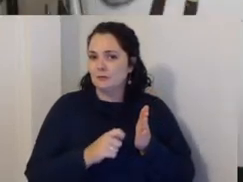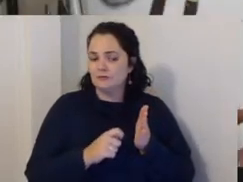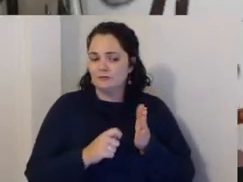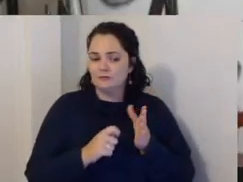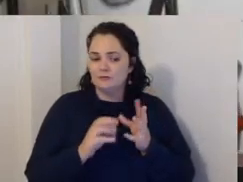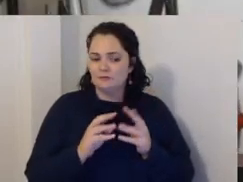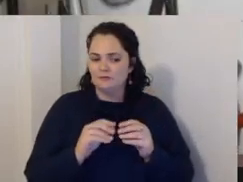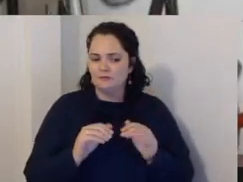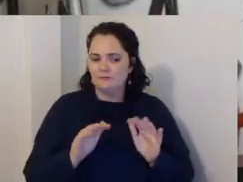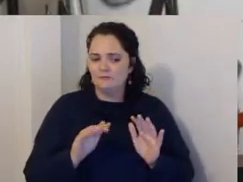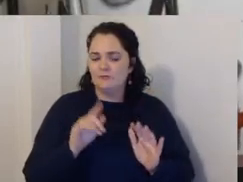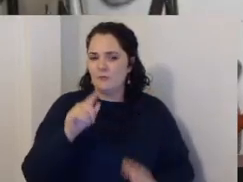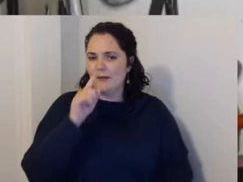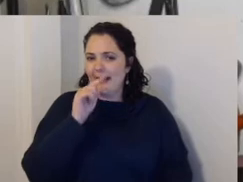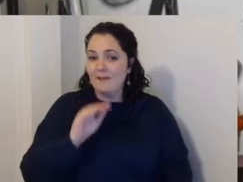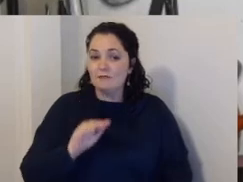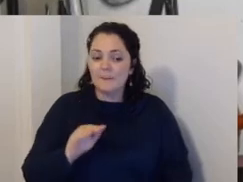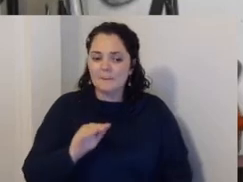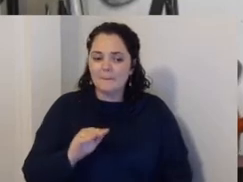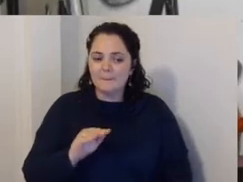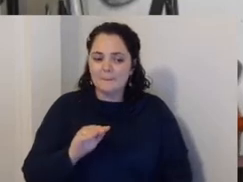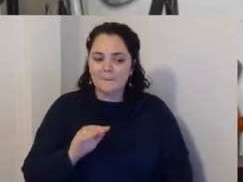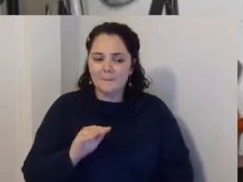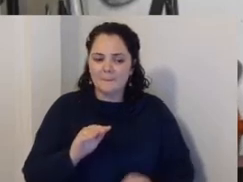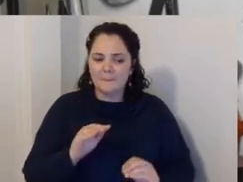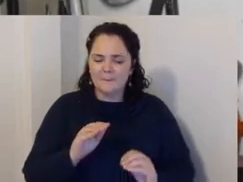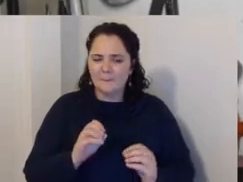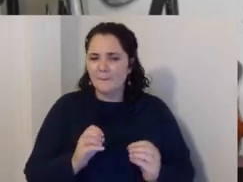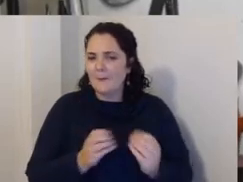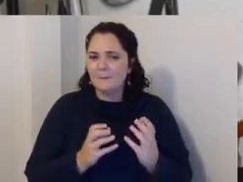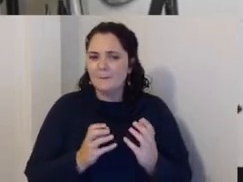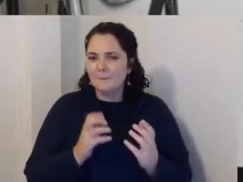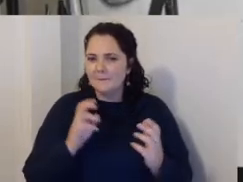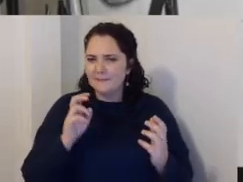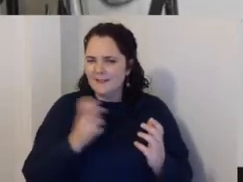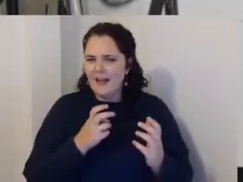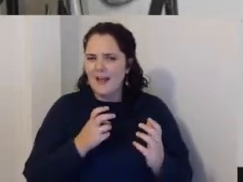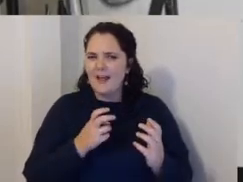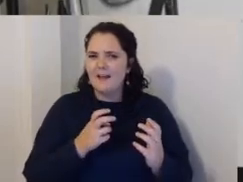can rub that in to make an even more intense dark where you blend that charcoal and that